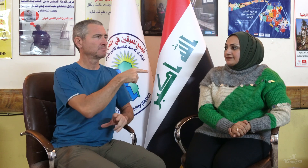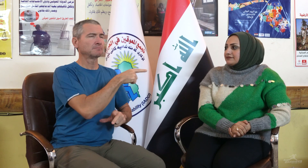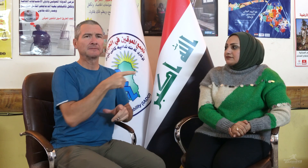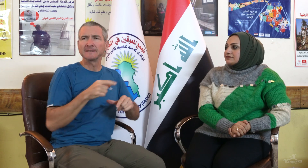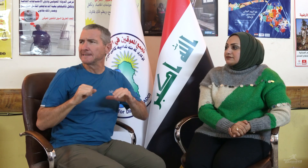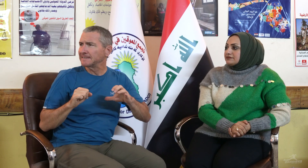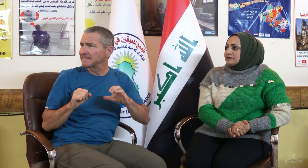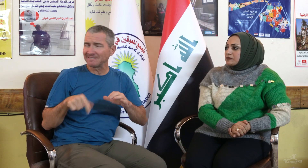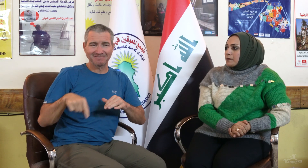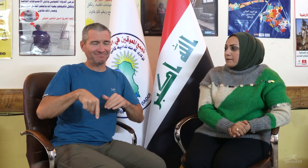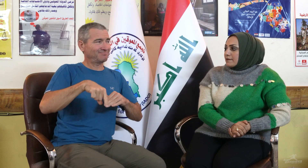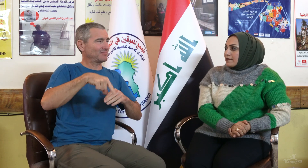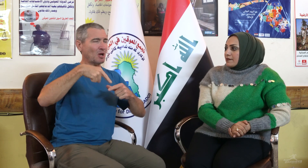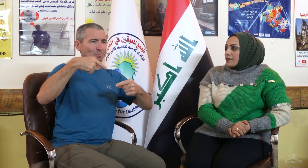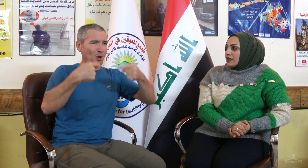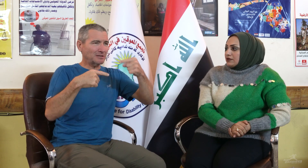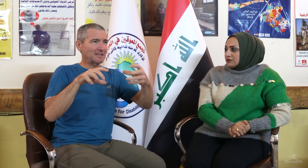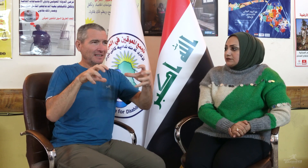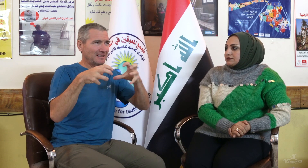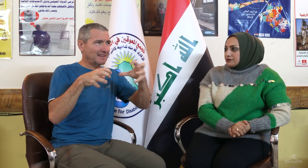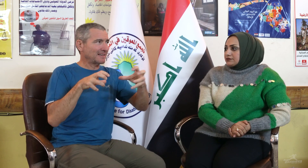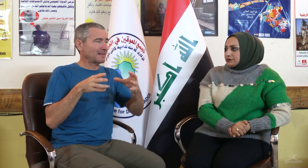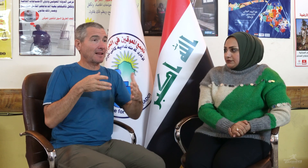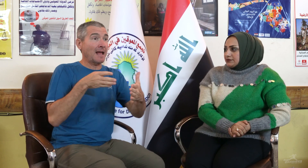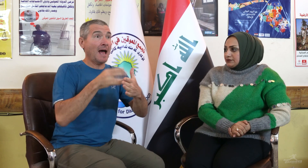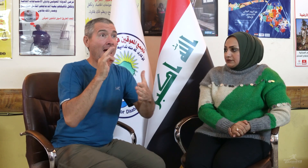you were working within an environment of conflict.